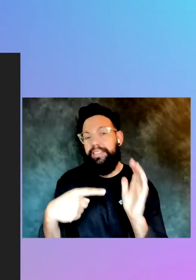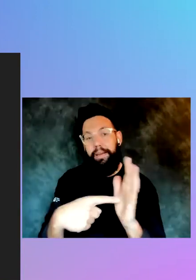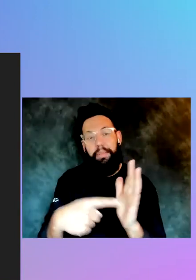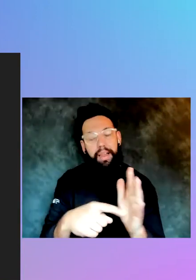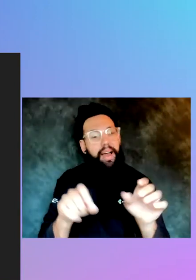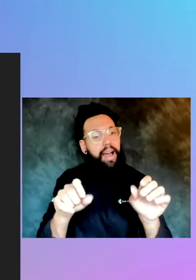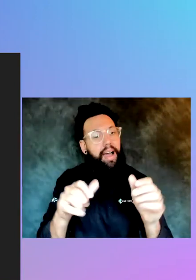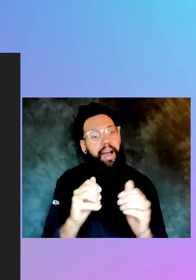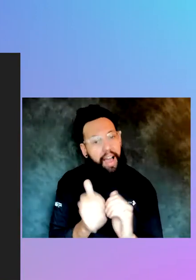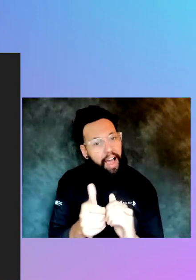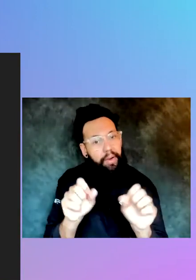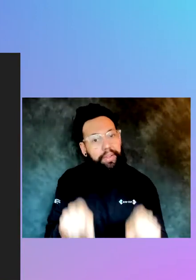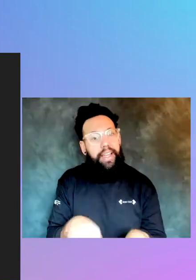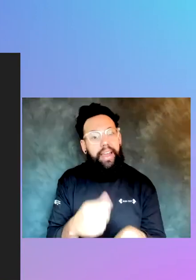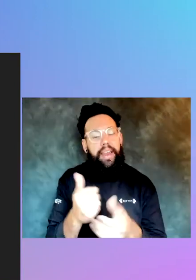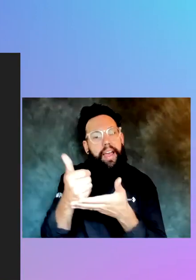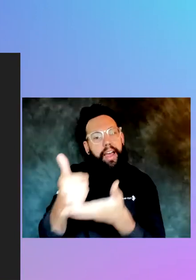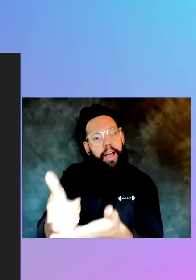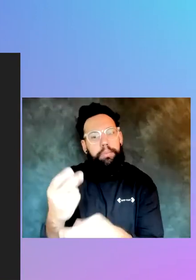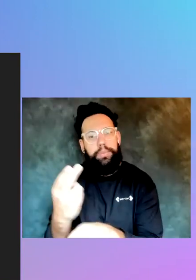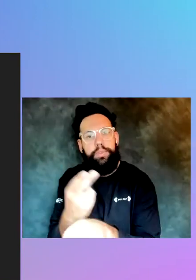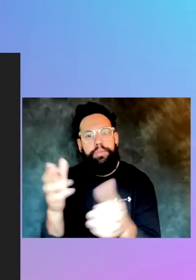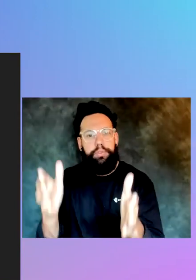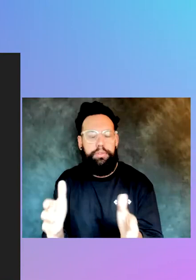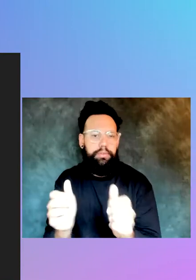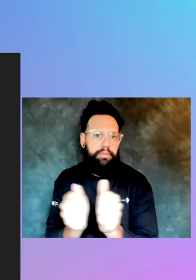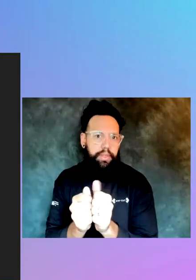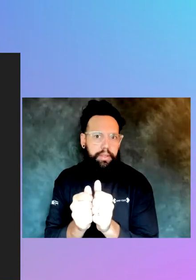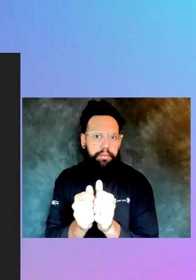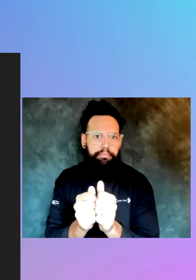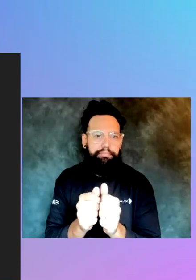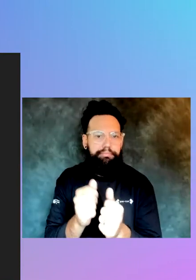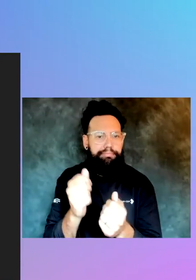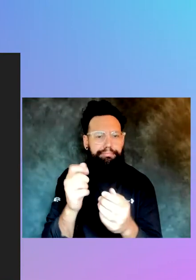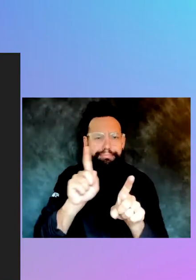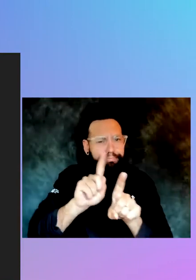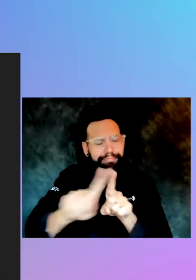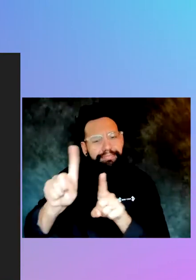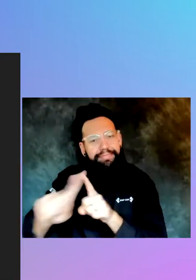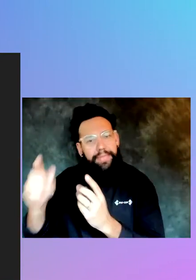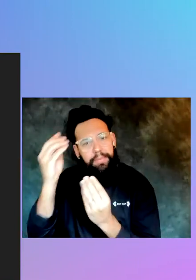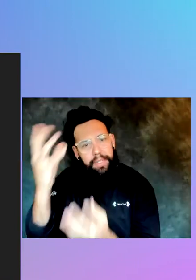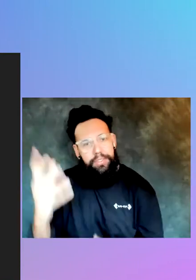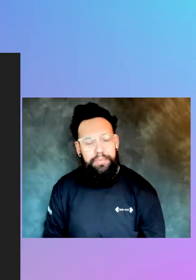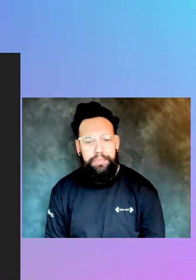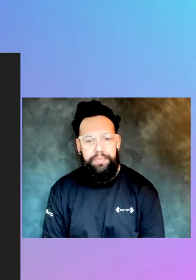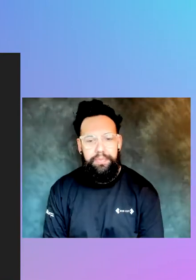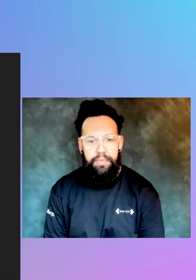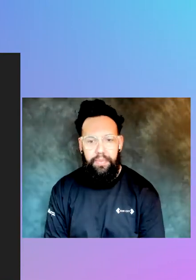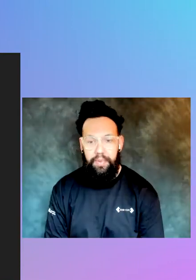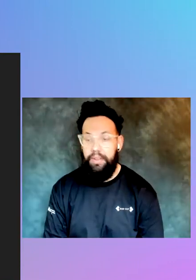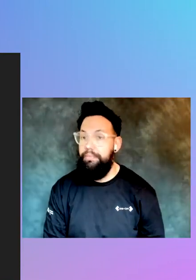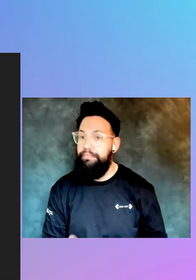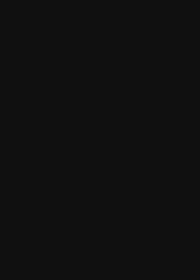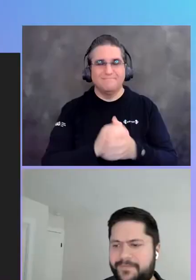and how it can assist all users with valuable information.